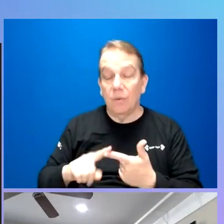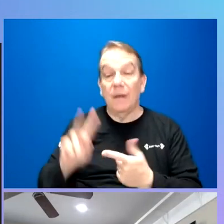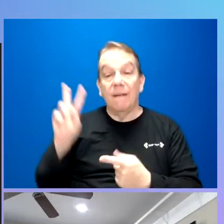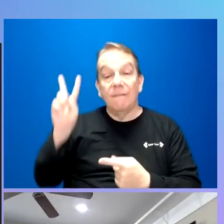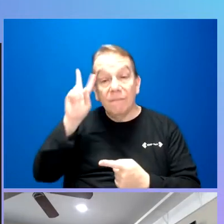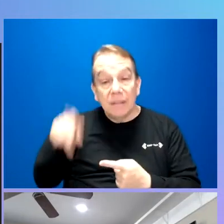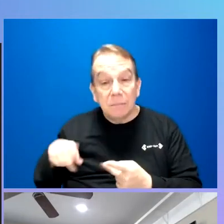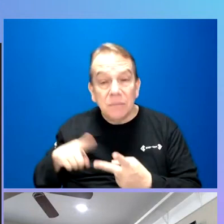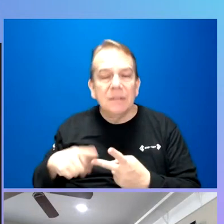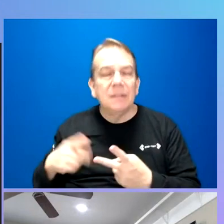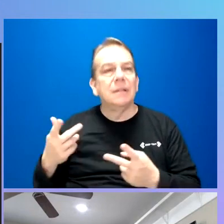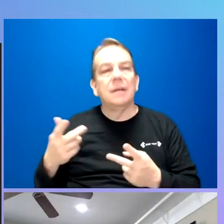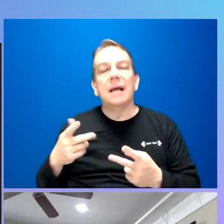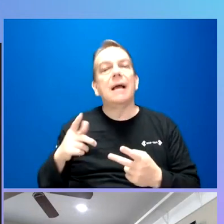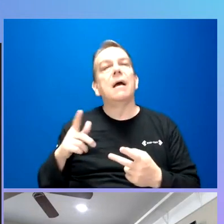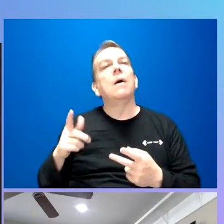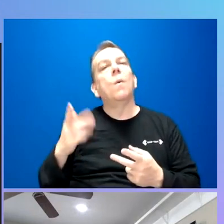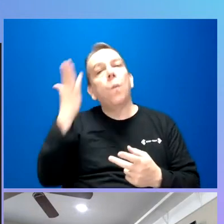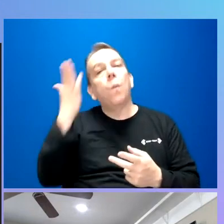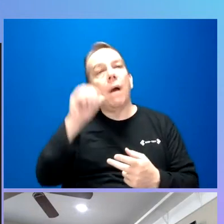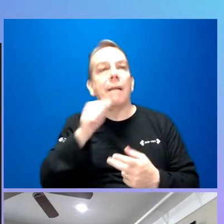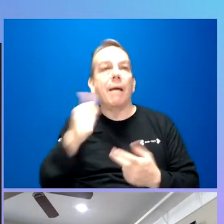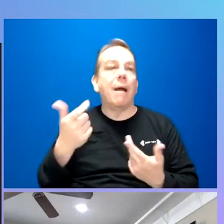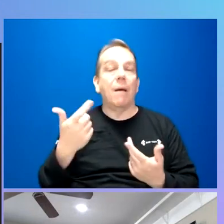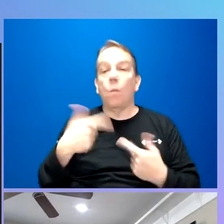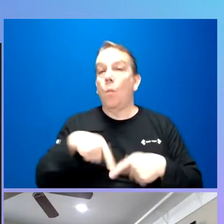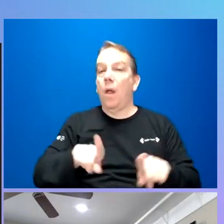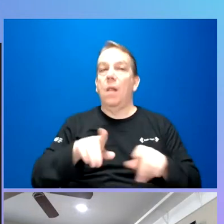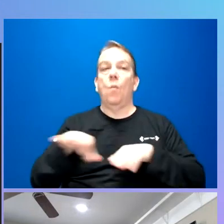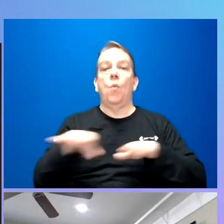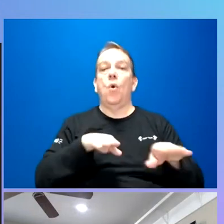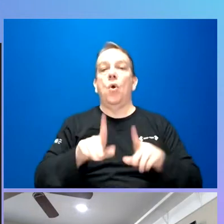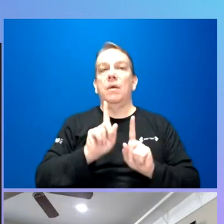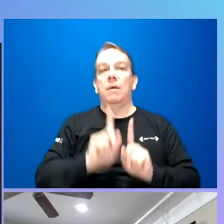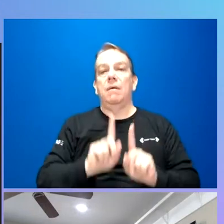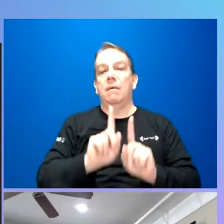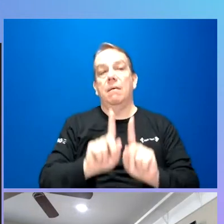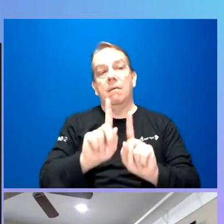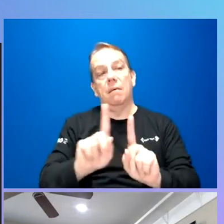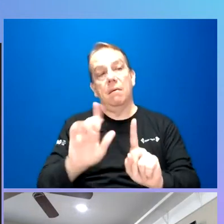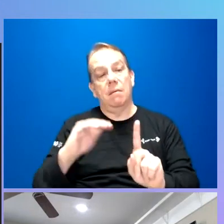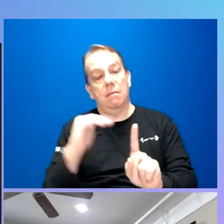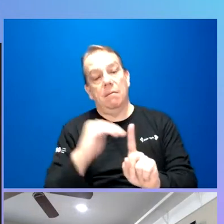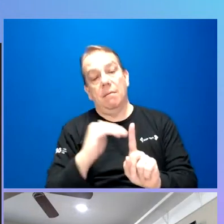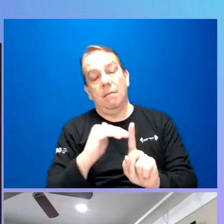conversation in another meeting, make sure your your leadership chain is aware that you're having these conversations now.